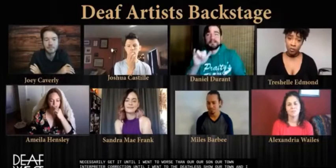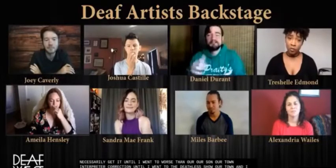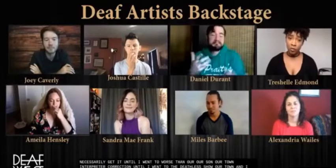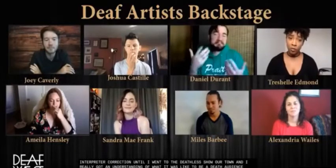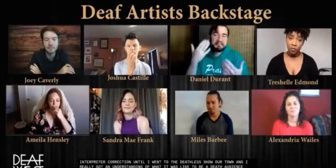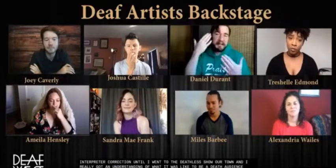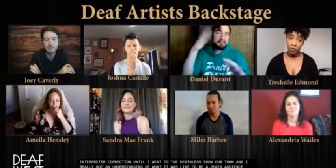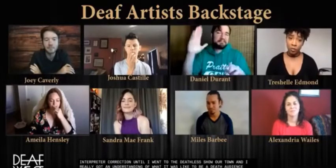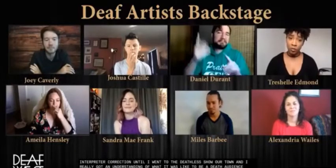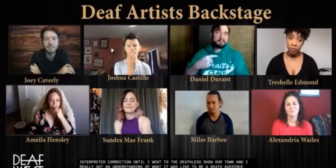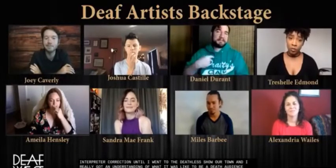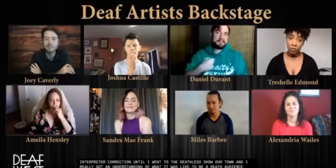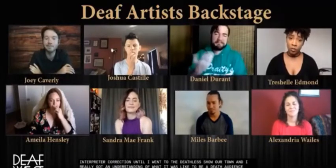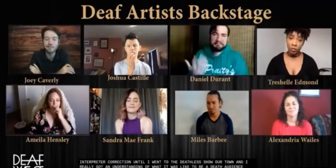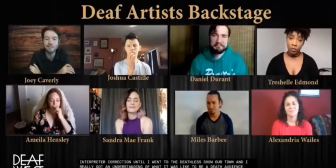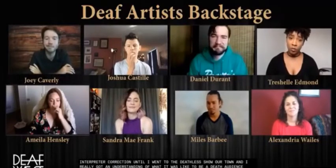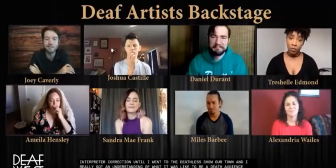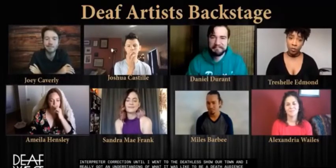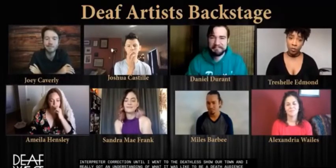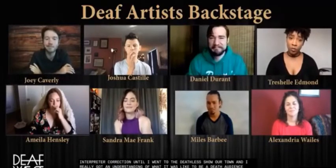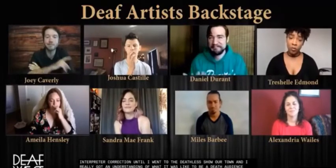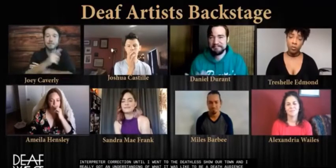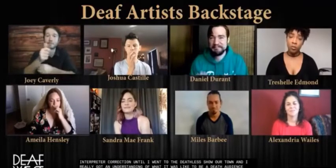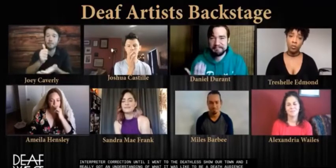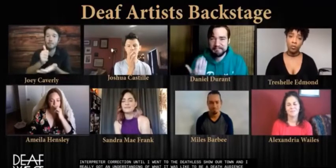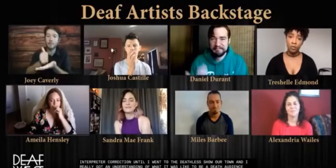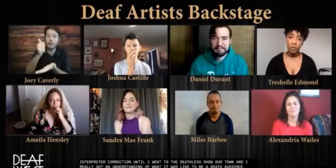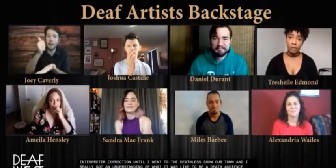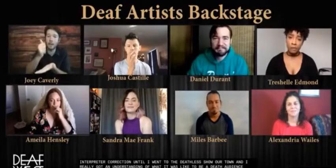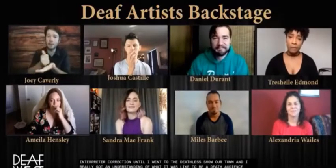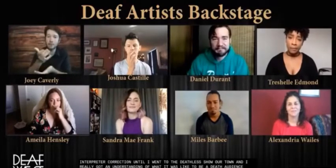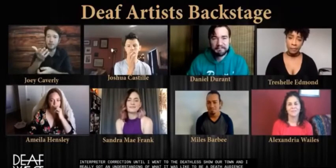And maybe there could have been some improvements to their language fluency.